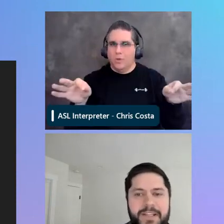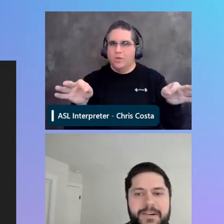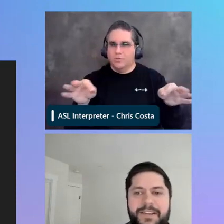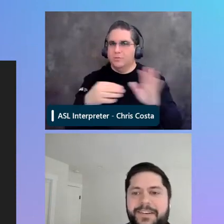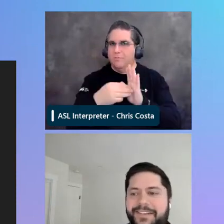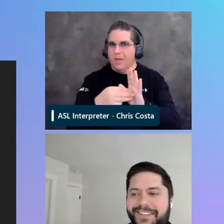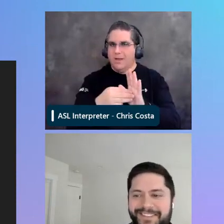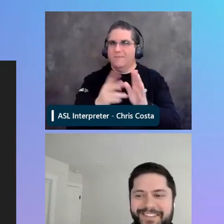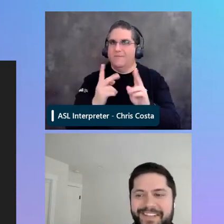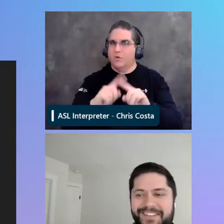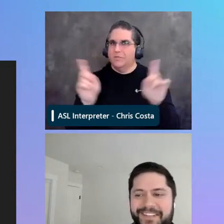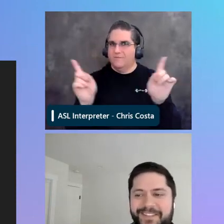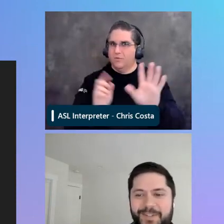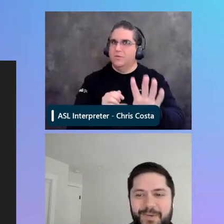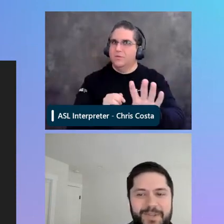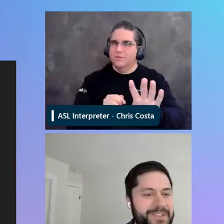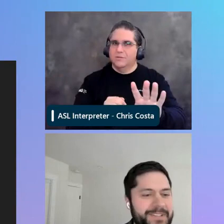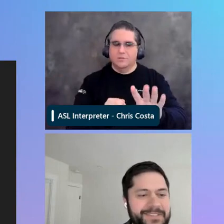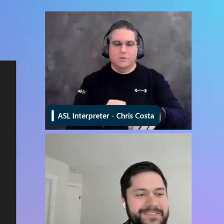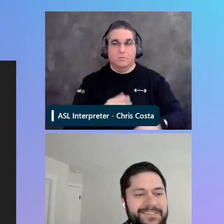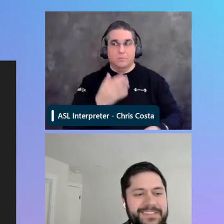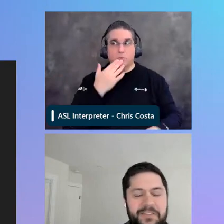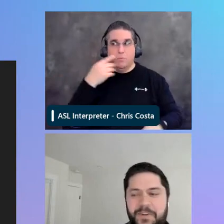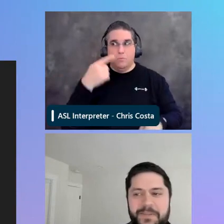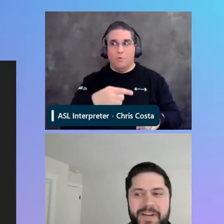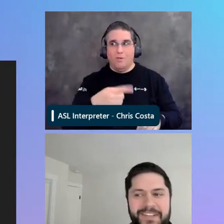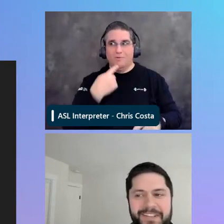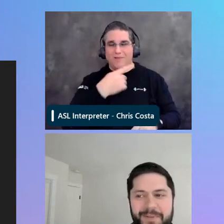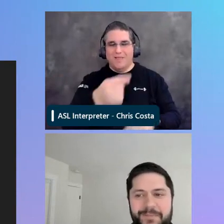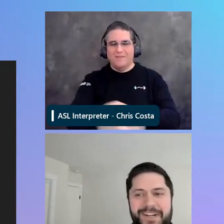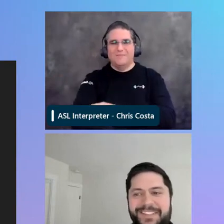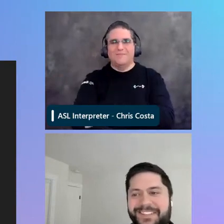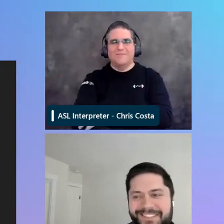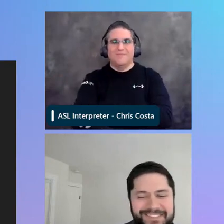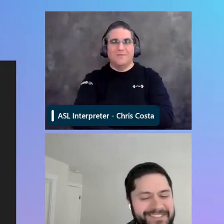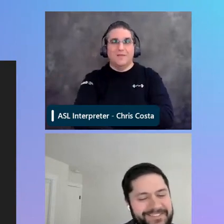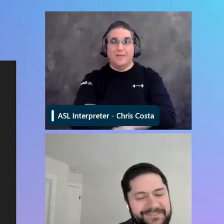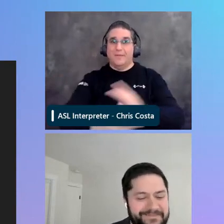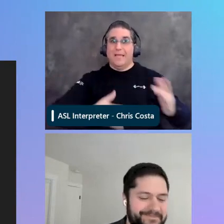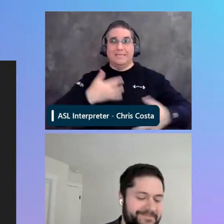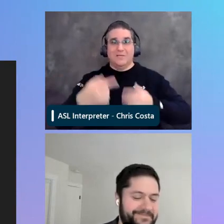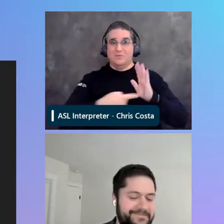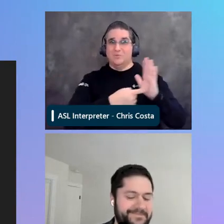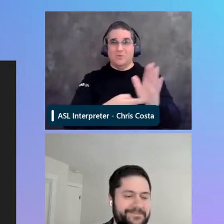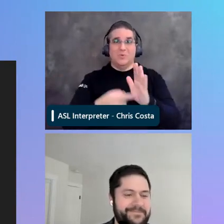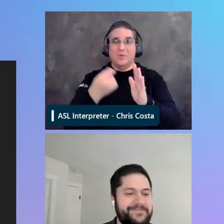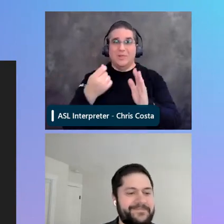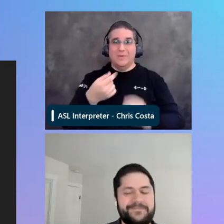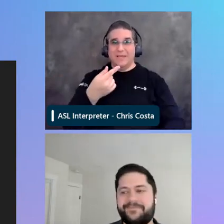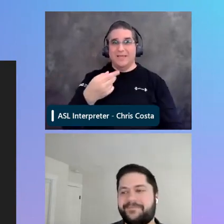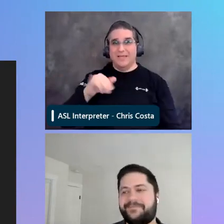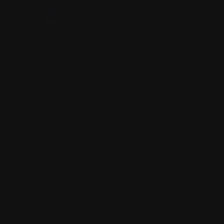great call out. And uh, excited to show y'all a little bit about